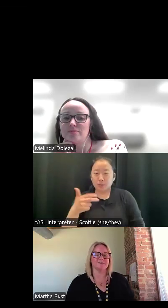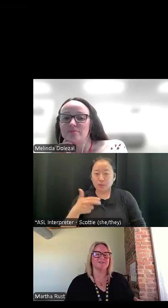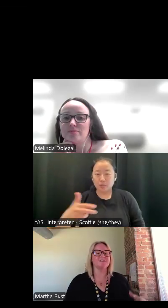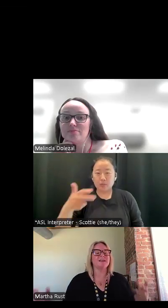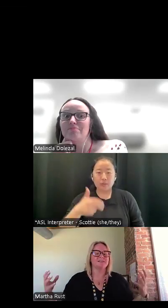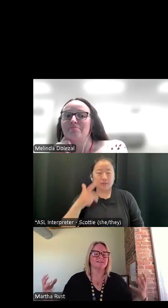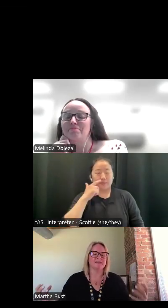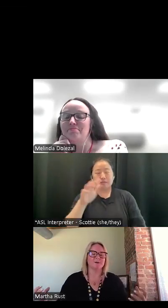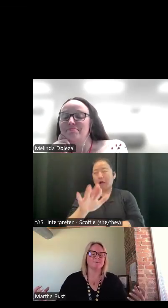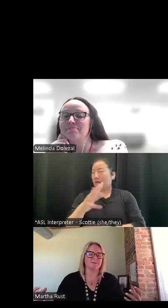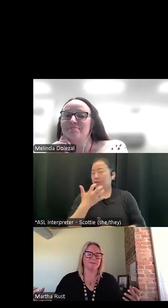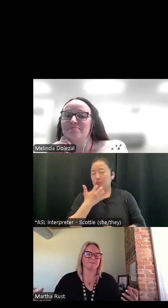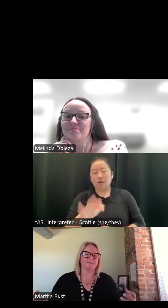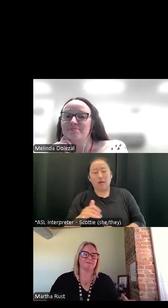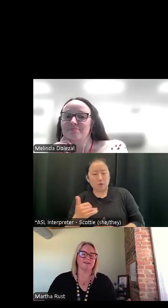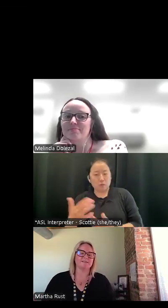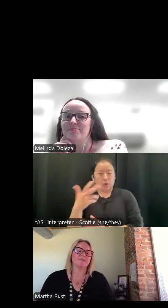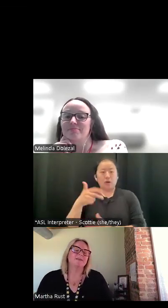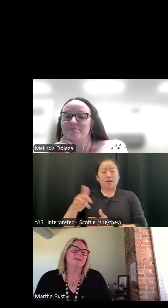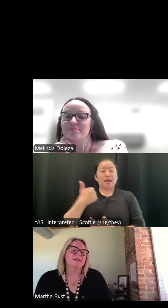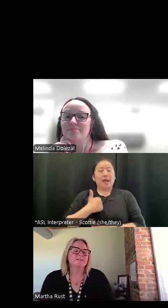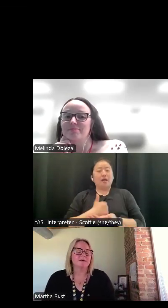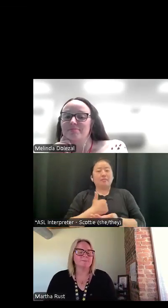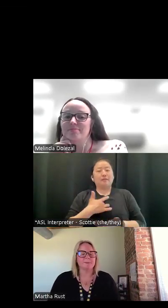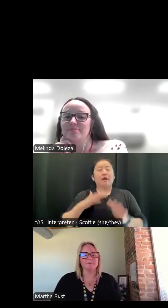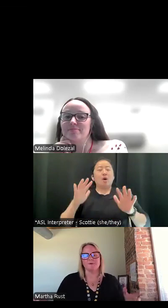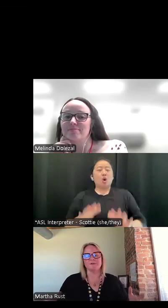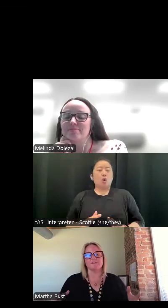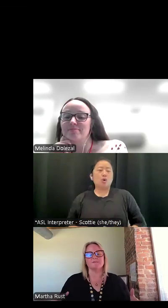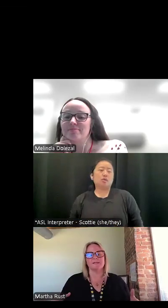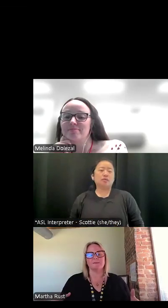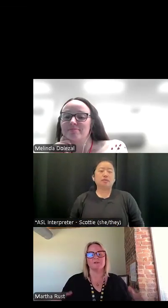afternoon, just to help me release some stress. It also helps people focus on team work.